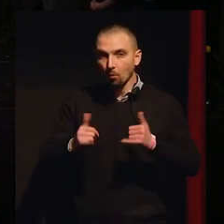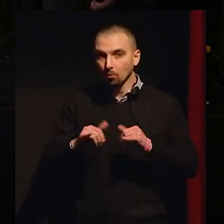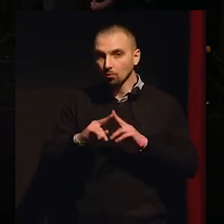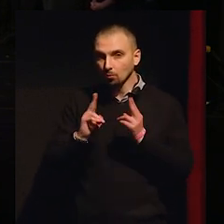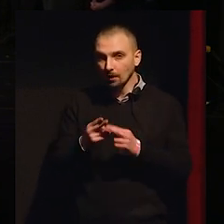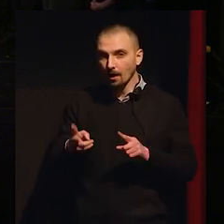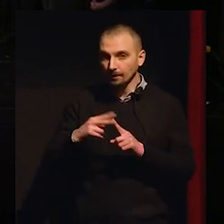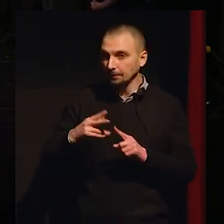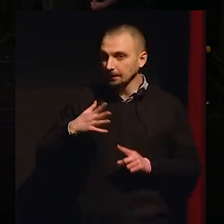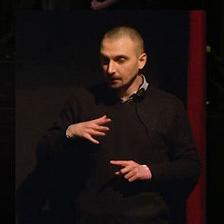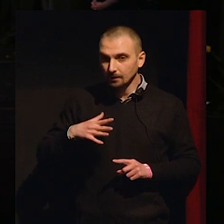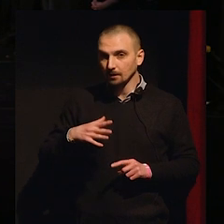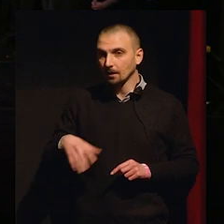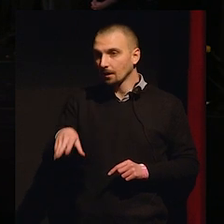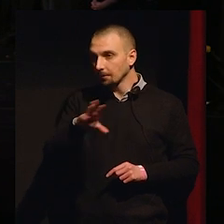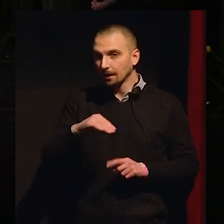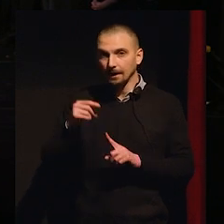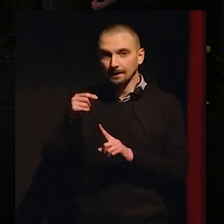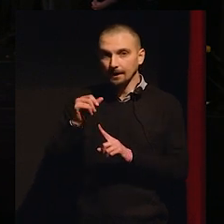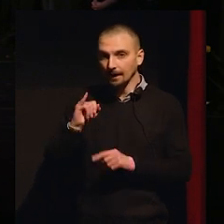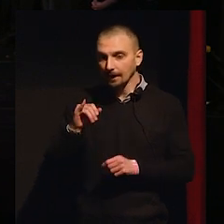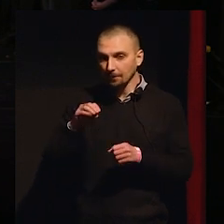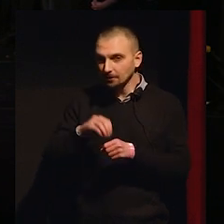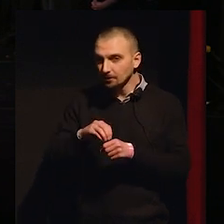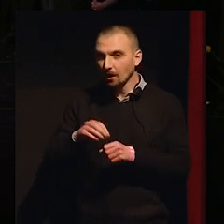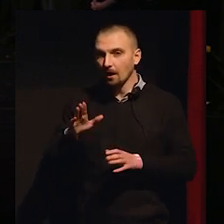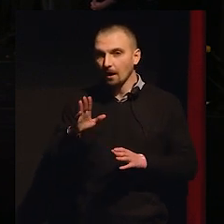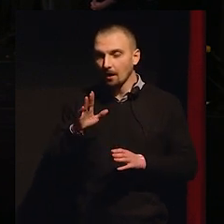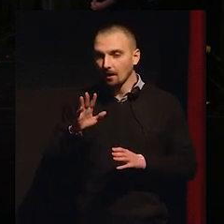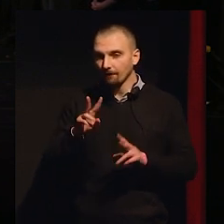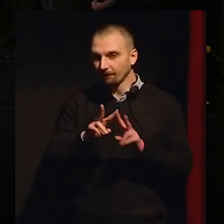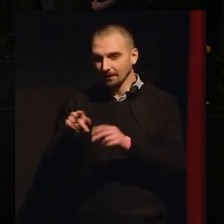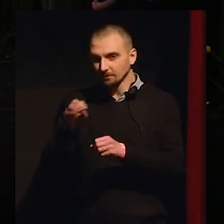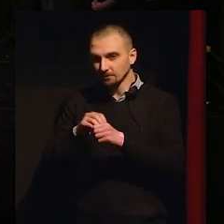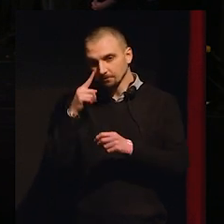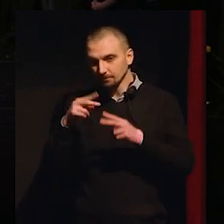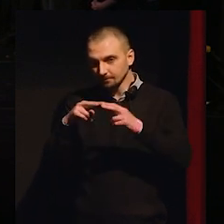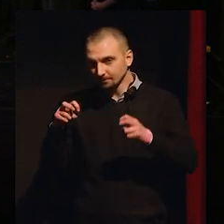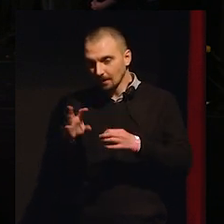in the gaming world, you can just follow our Instagram page, and benefit from Women in Games Turkey’s free trainings